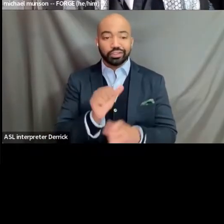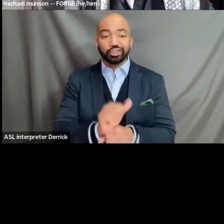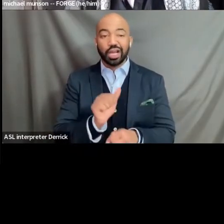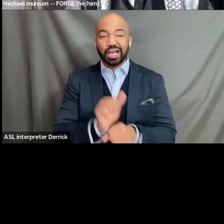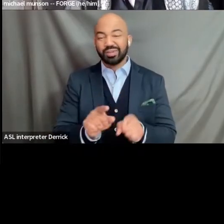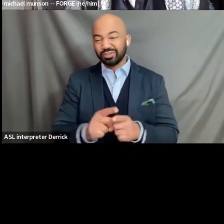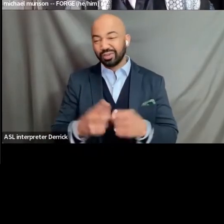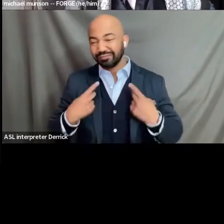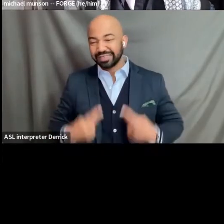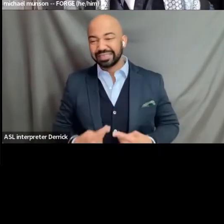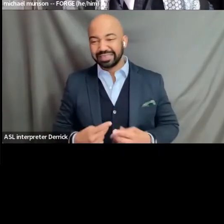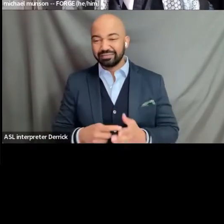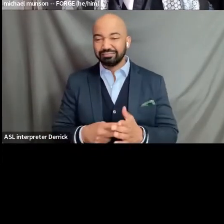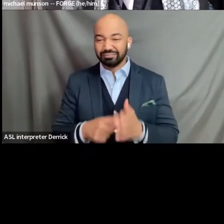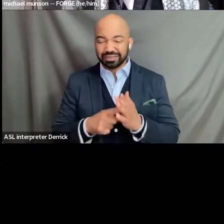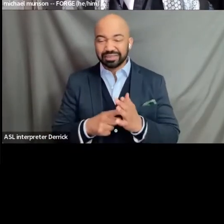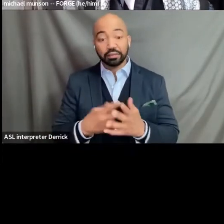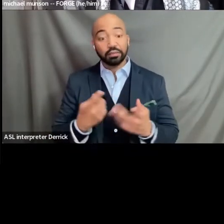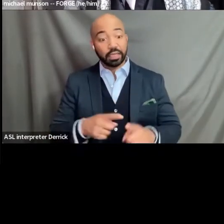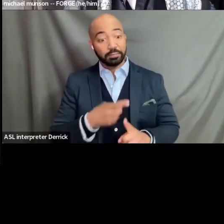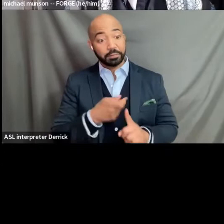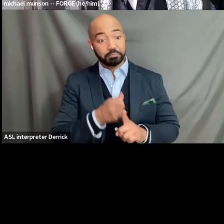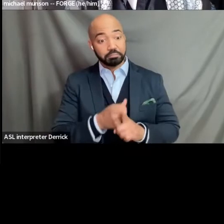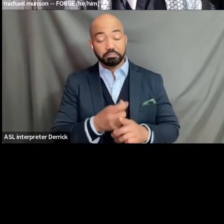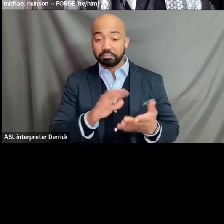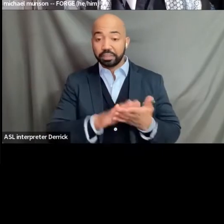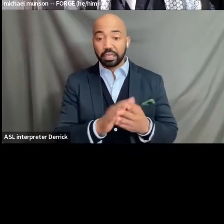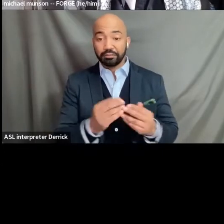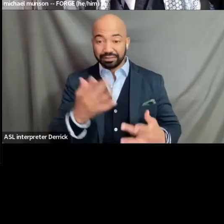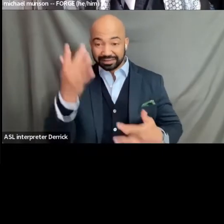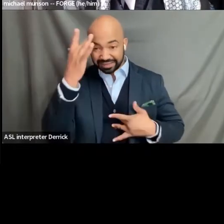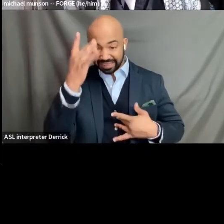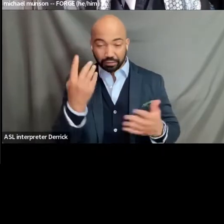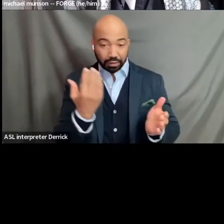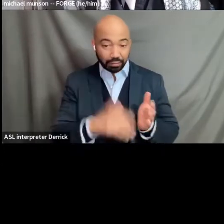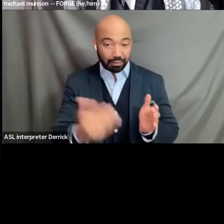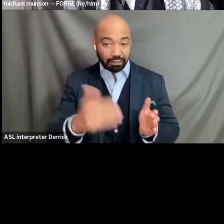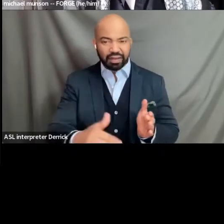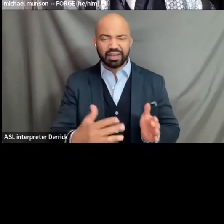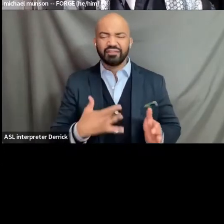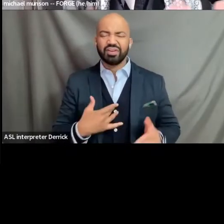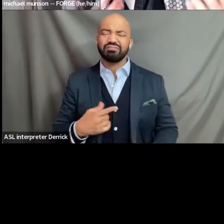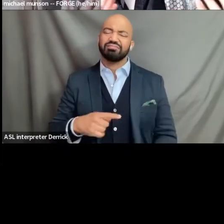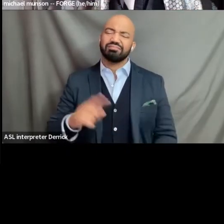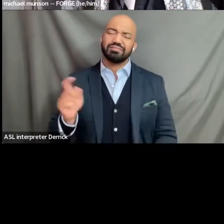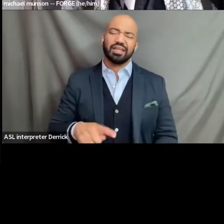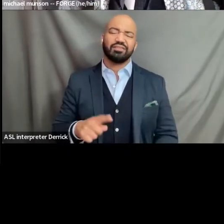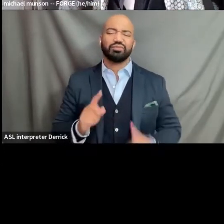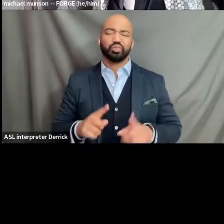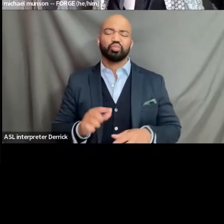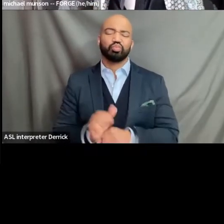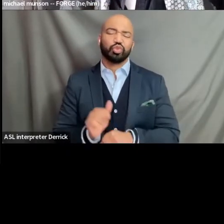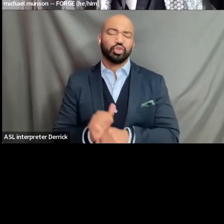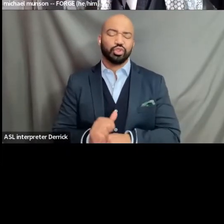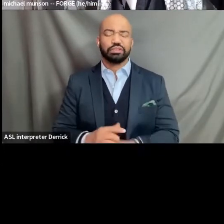and so people may get sick more frequently, they may feel like they have to go to work because no matter what, they have to go to work